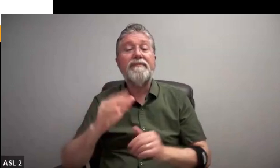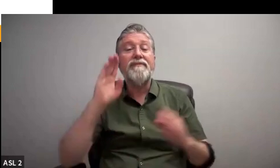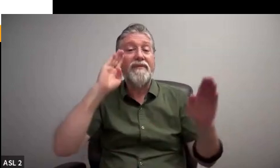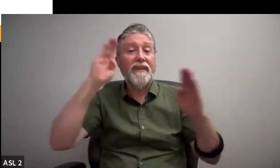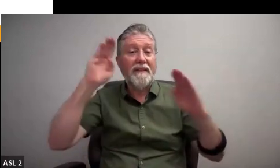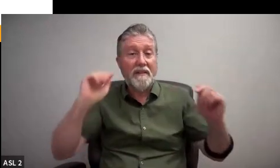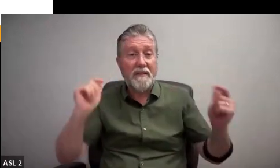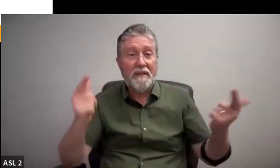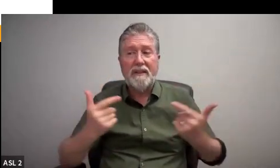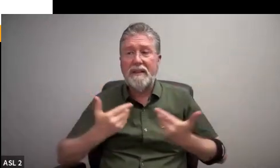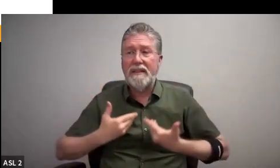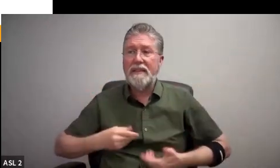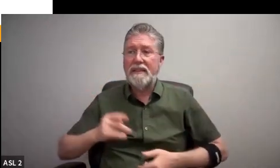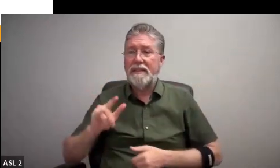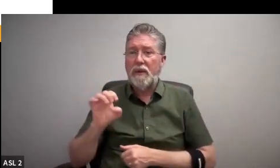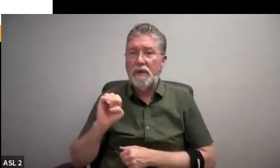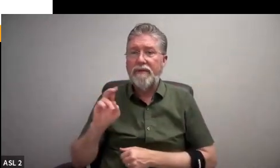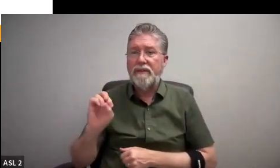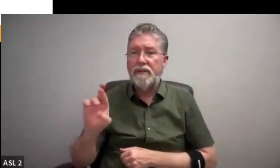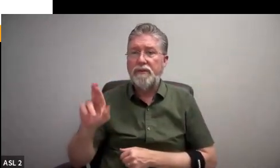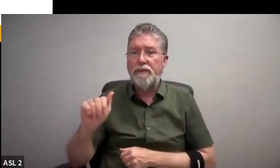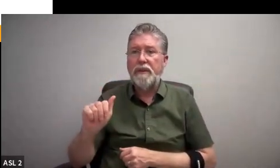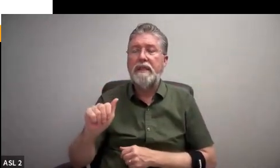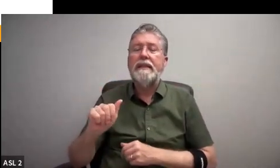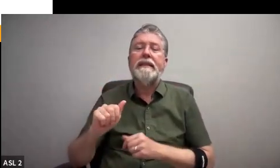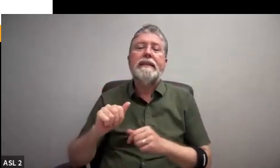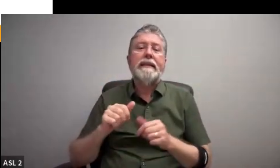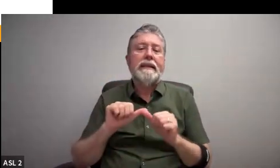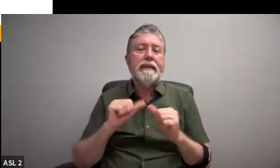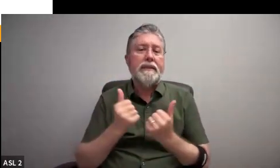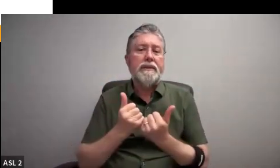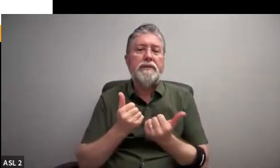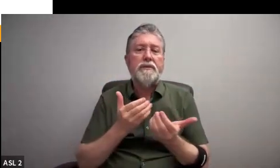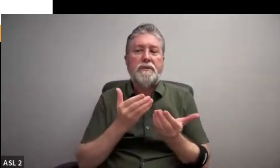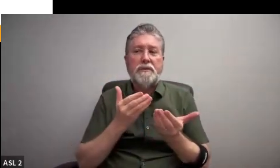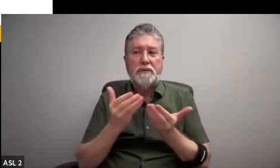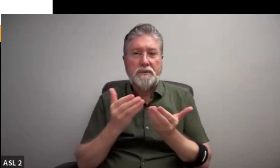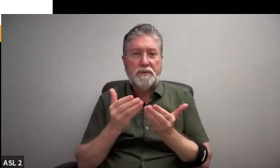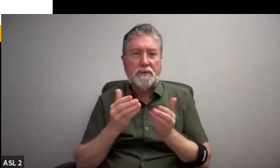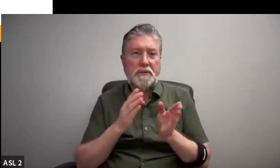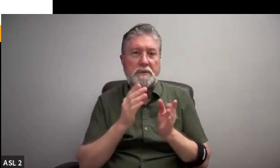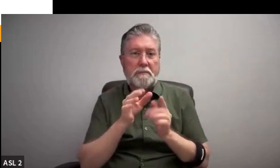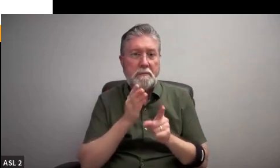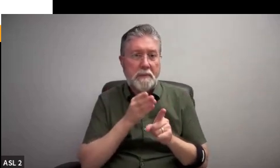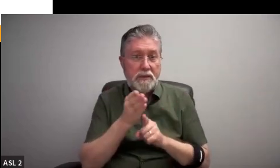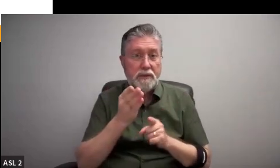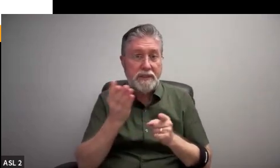Nicole Becerra and I'm an Aging Services Program Specialist here at ACL. For a visual description,